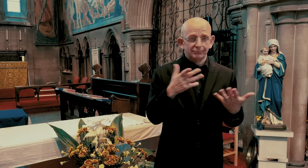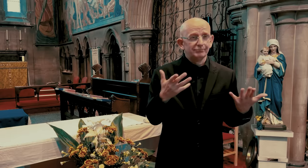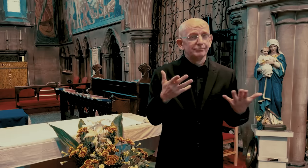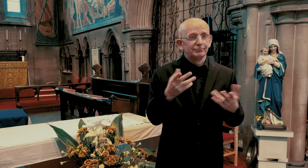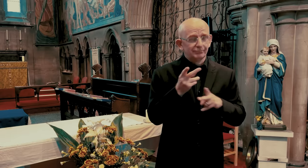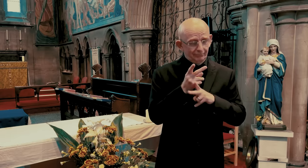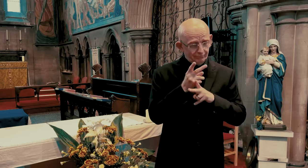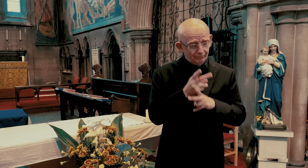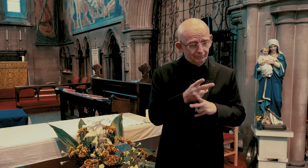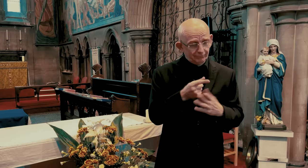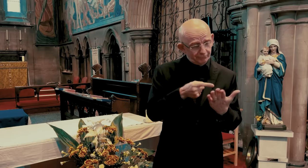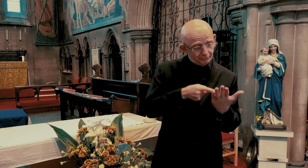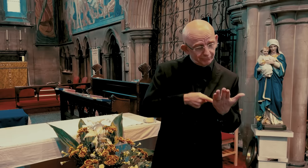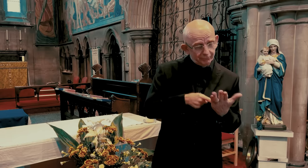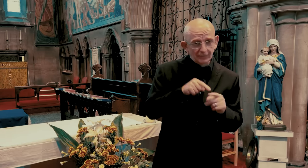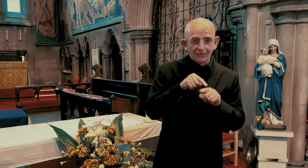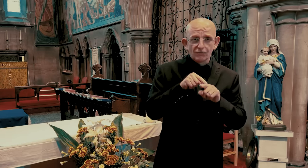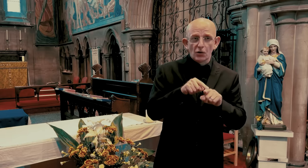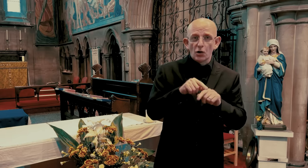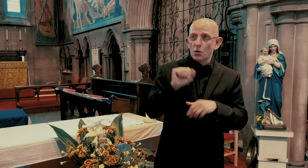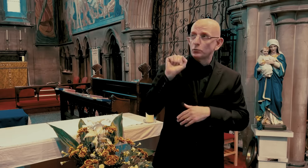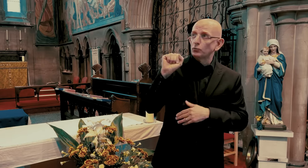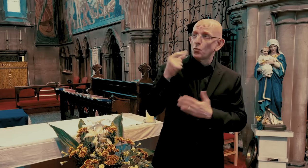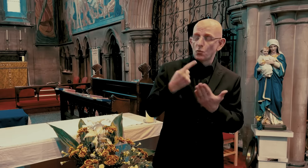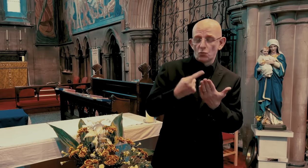By guarding it according to your word.